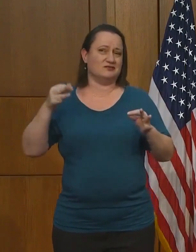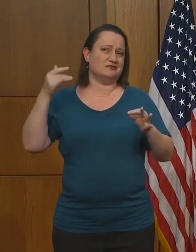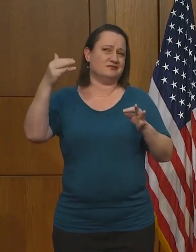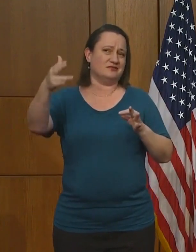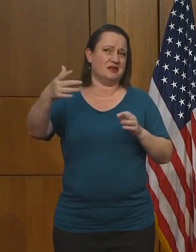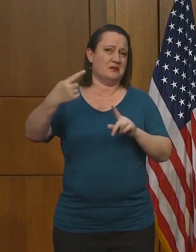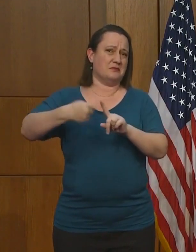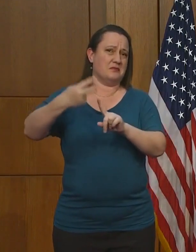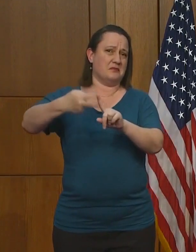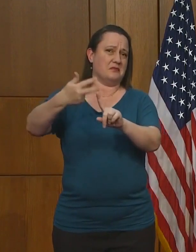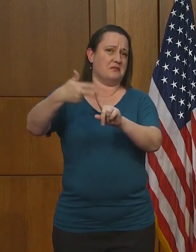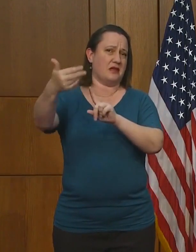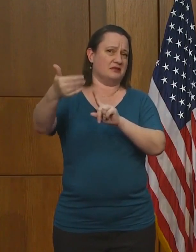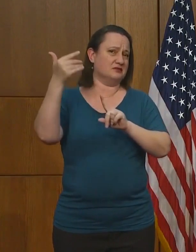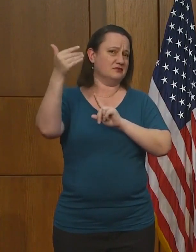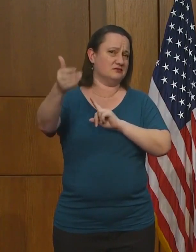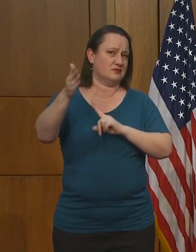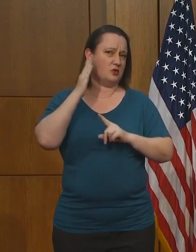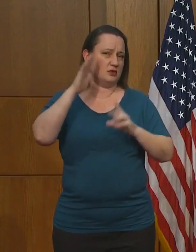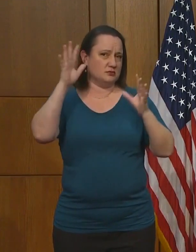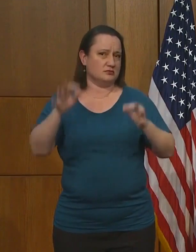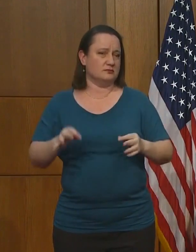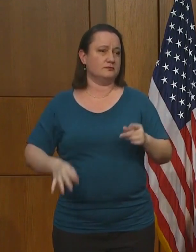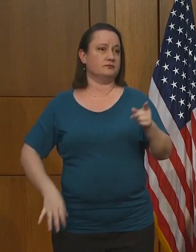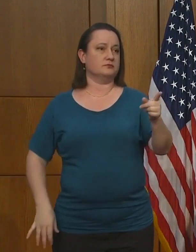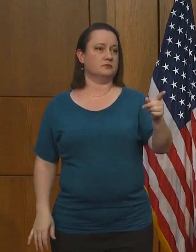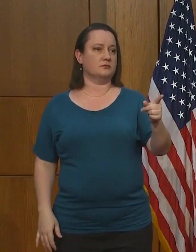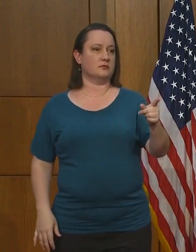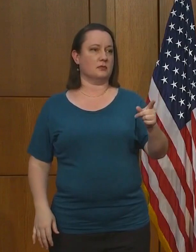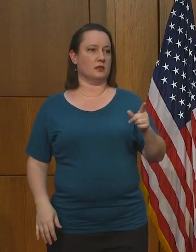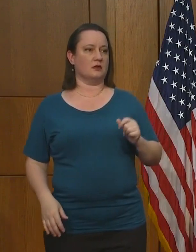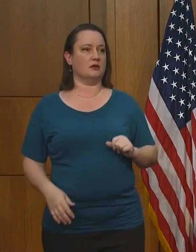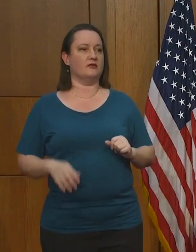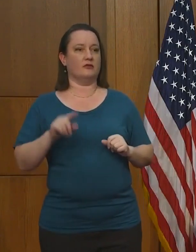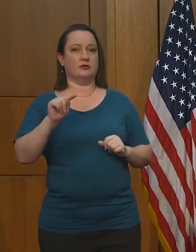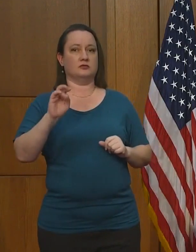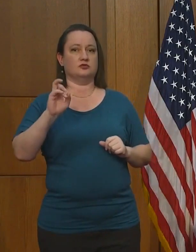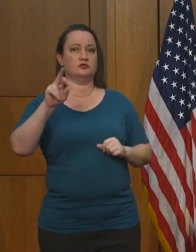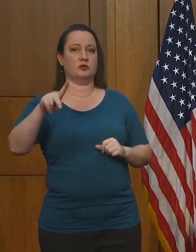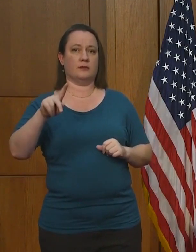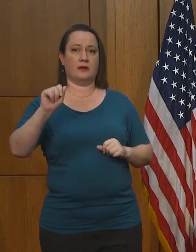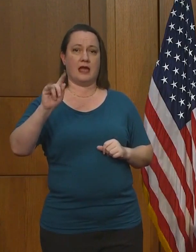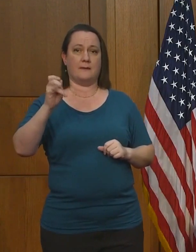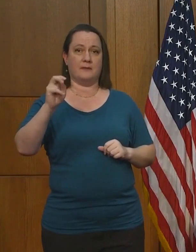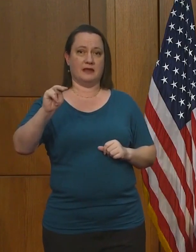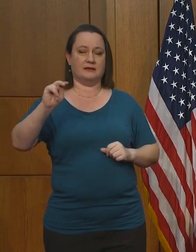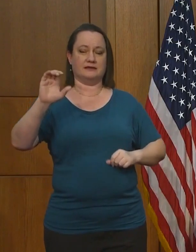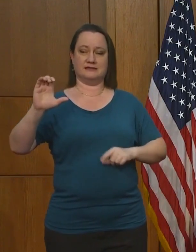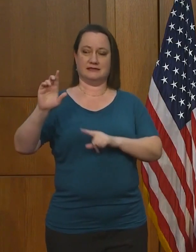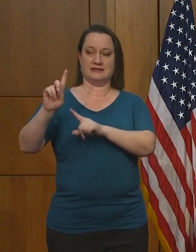MAKE THAT DECISION PROBABLY FOR. A COUPLE MONTHS. THE TRUMP